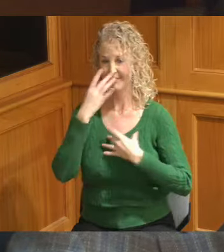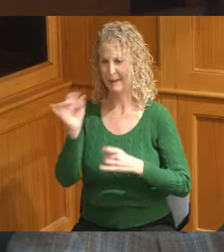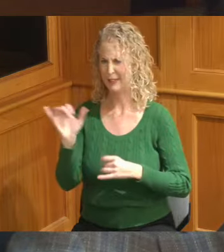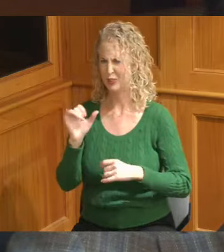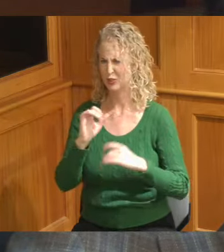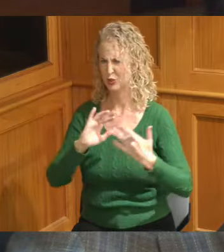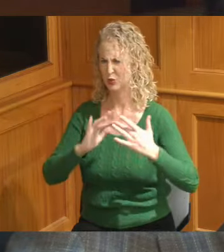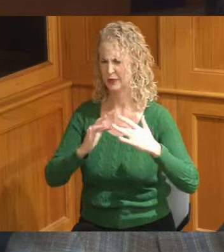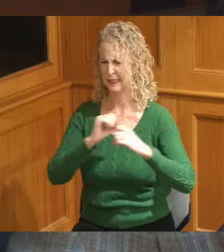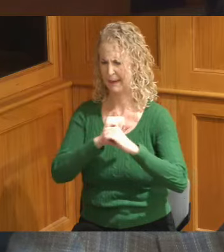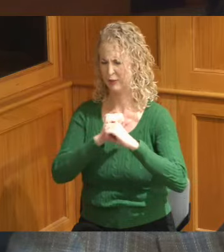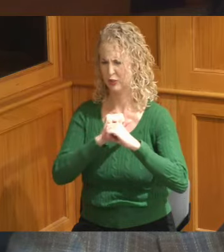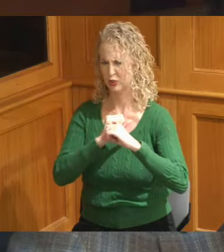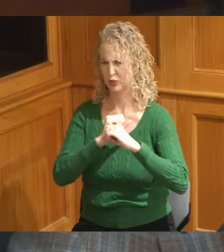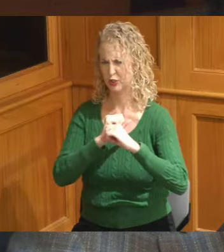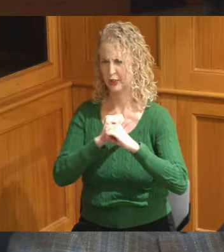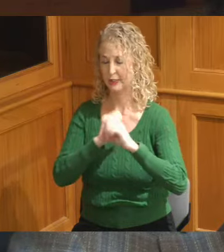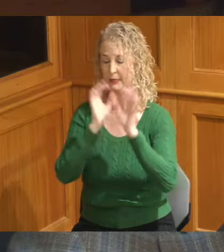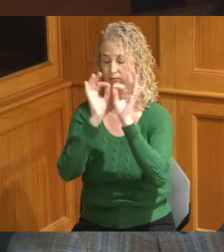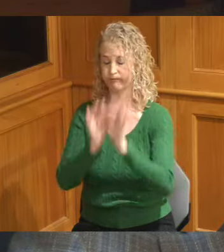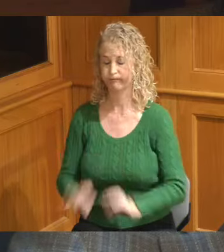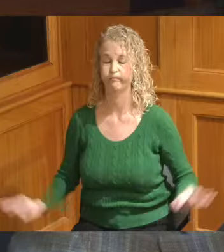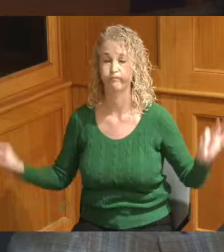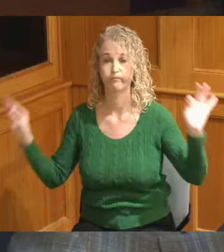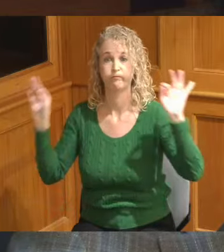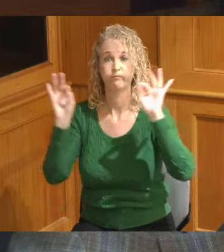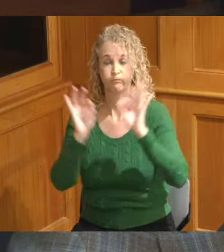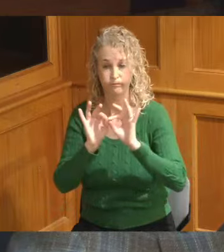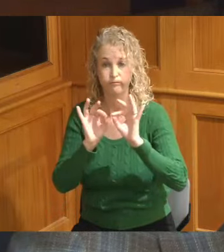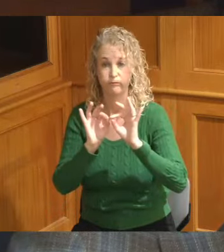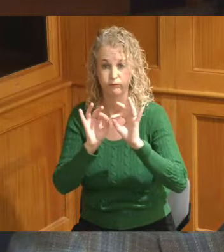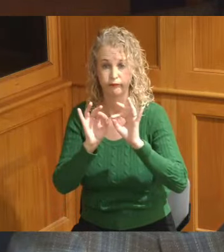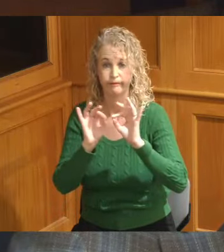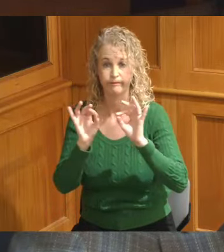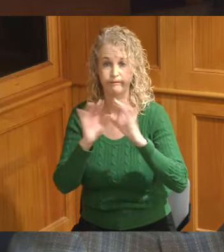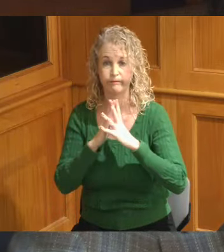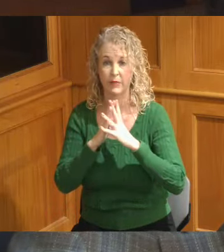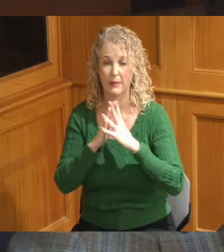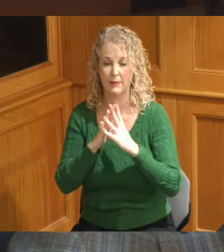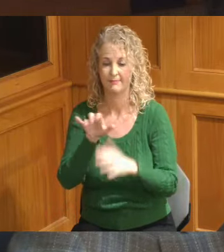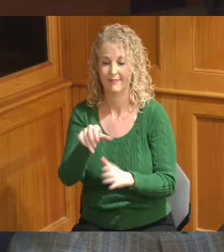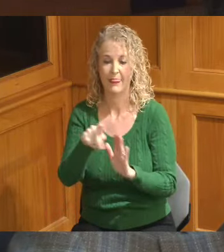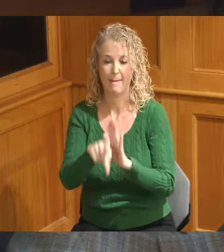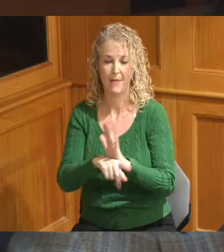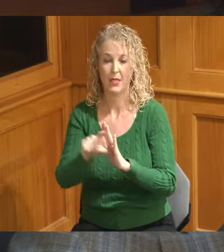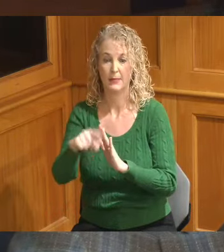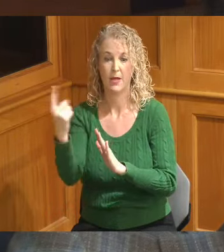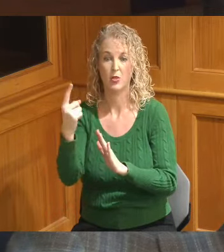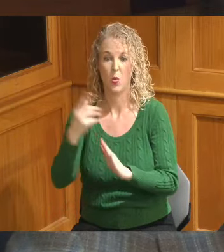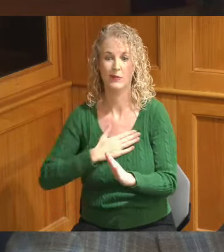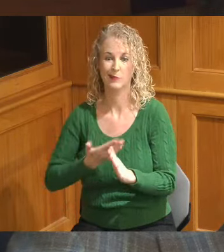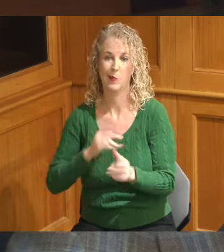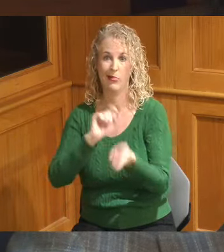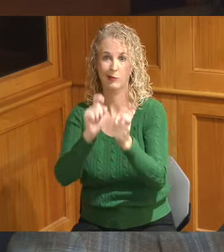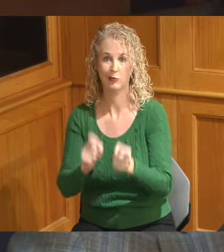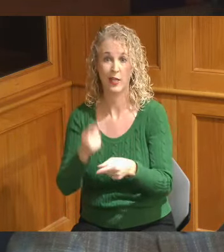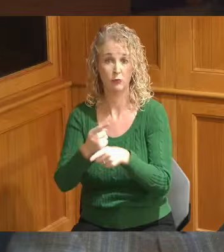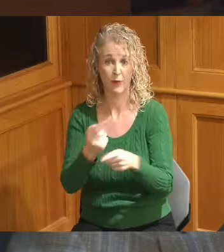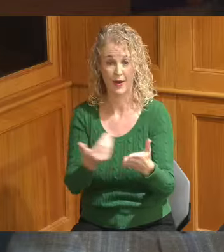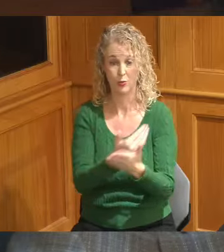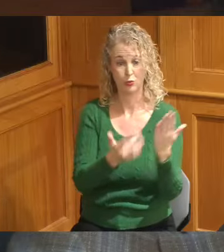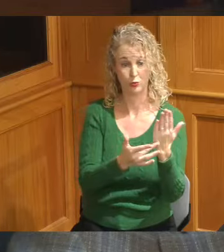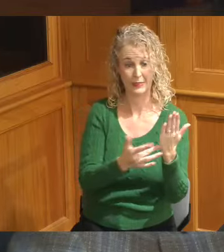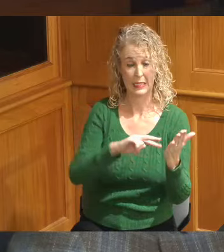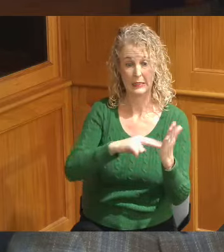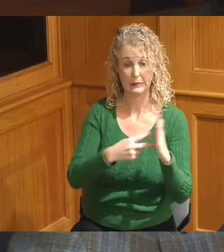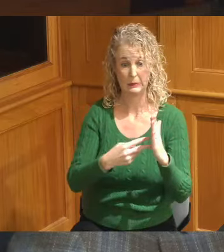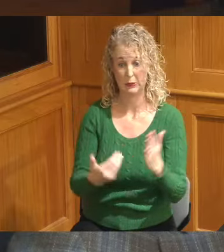program is very important. of course going to have to be evolving as new technology continues to be